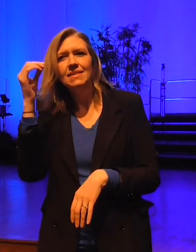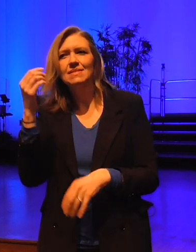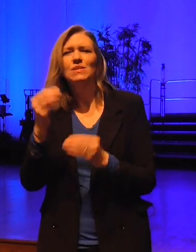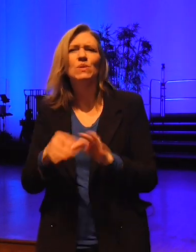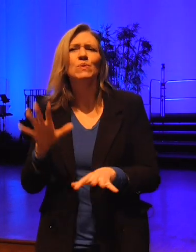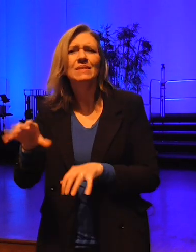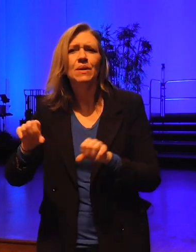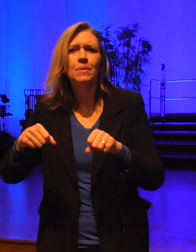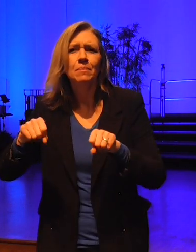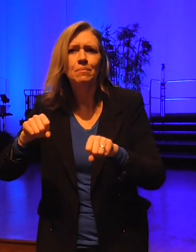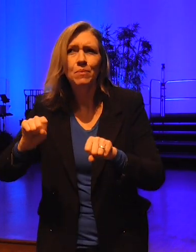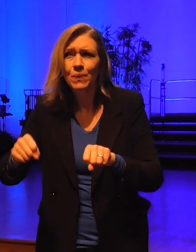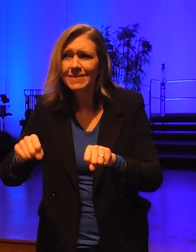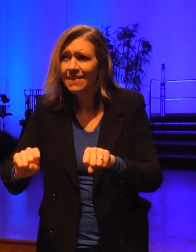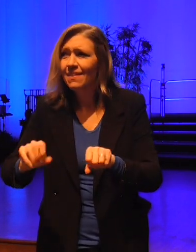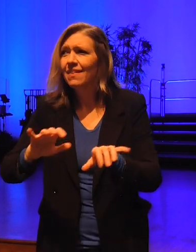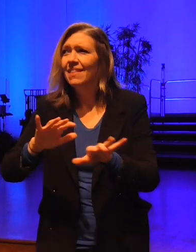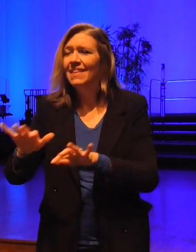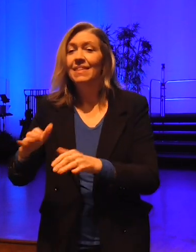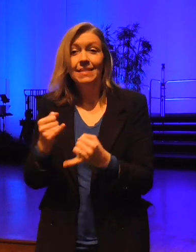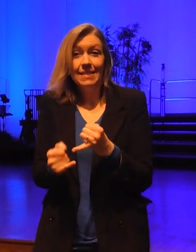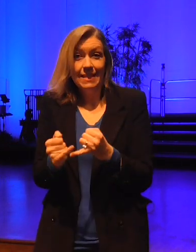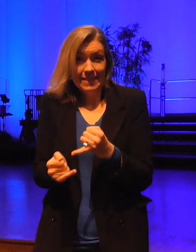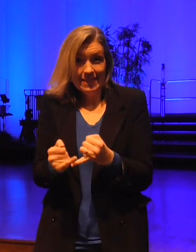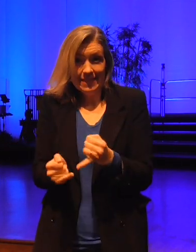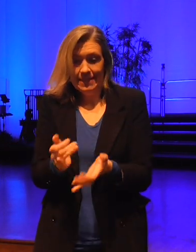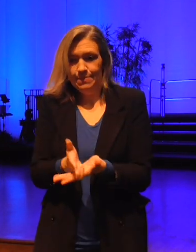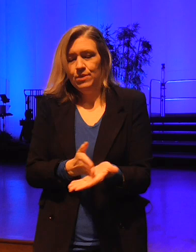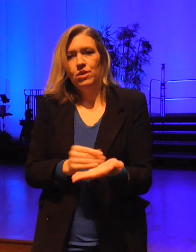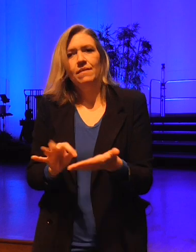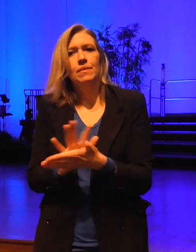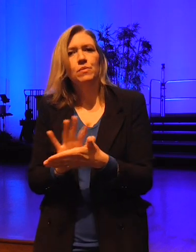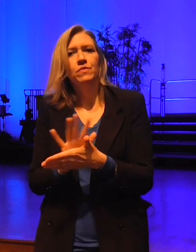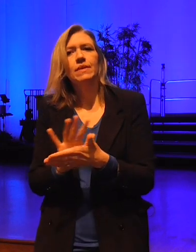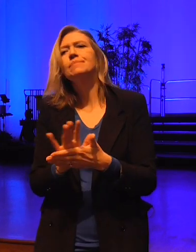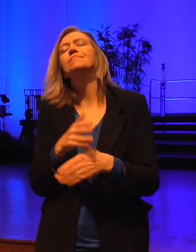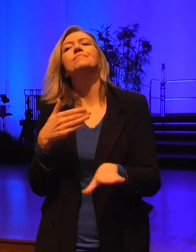very last scene of the movie they're walking along the road not knowing